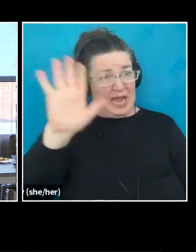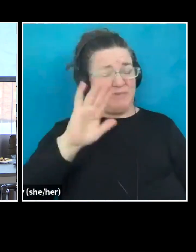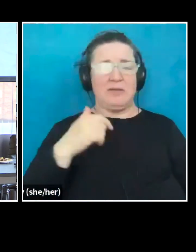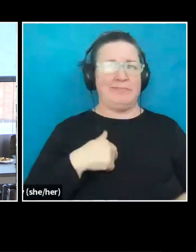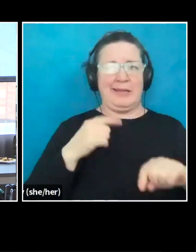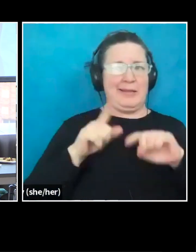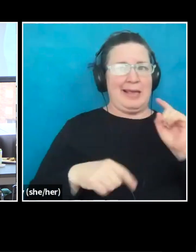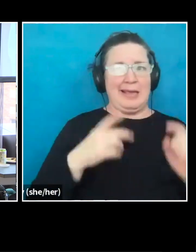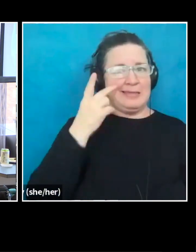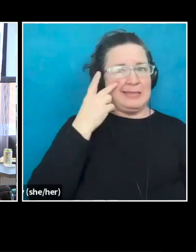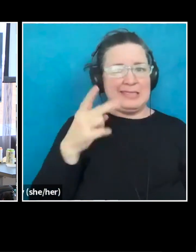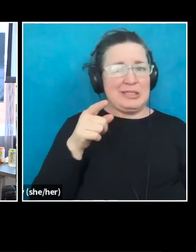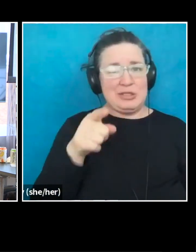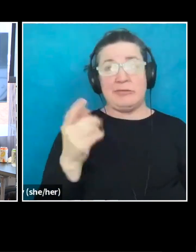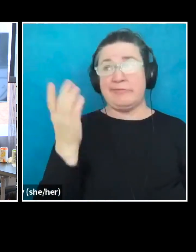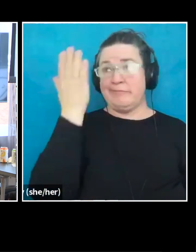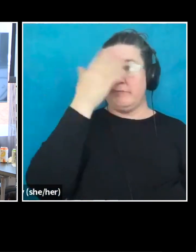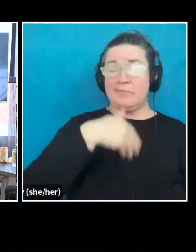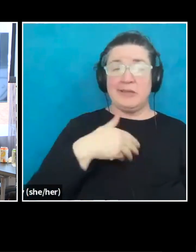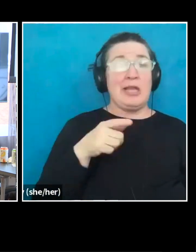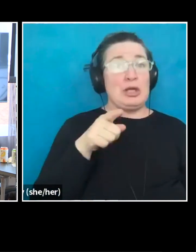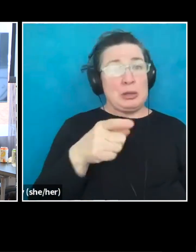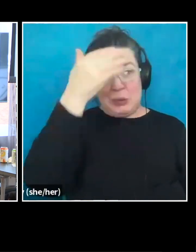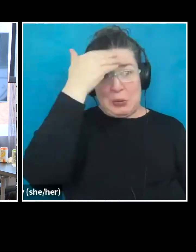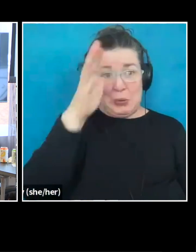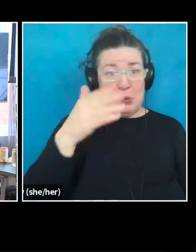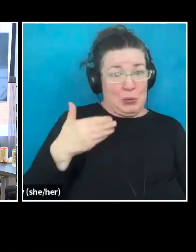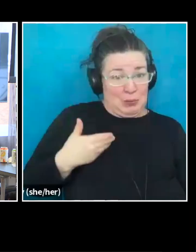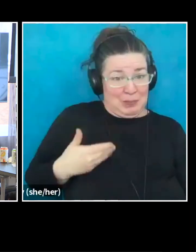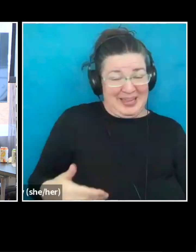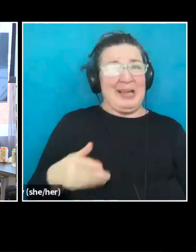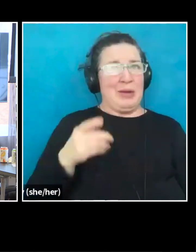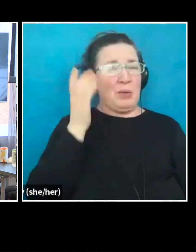to think I'm rude. And so I I talk about that white cane use because I think it's it's important